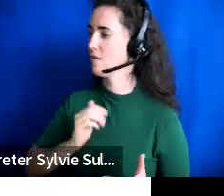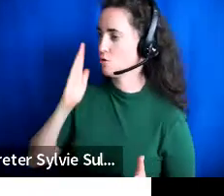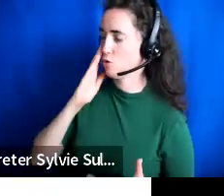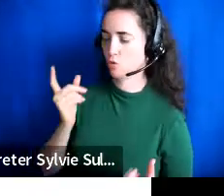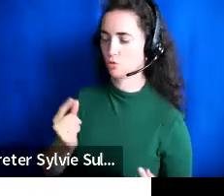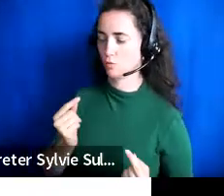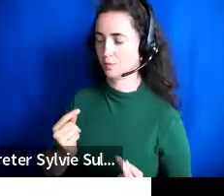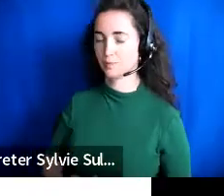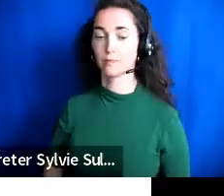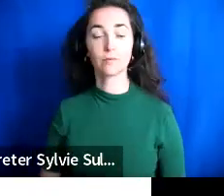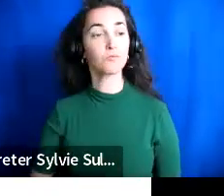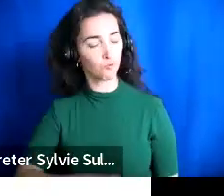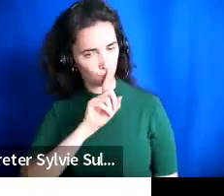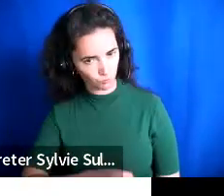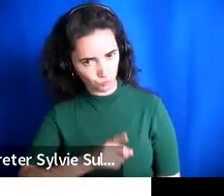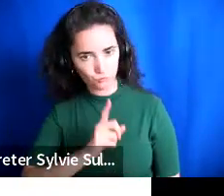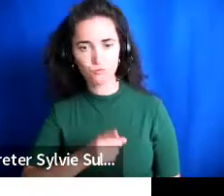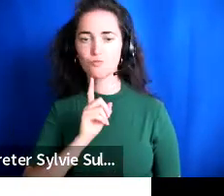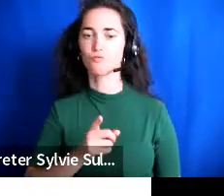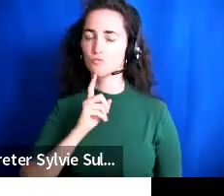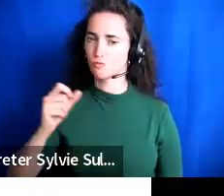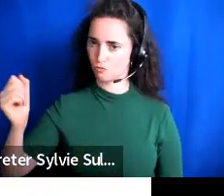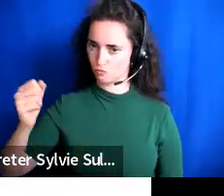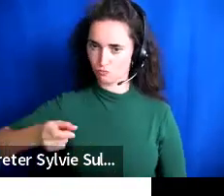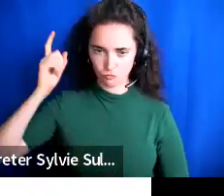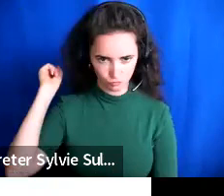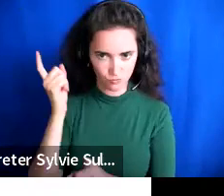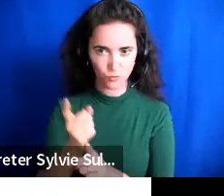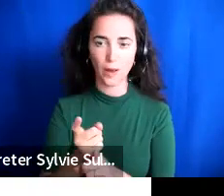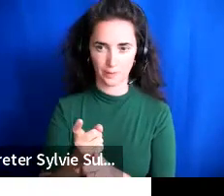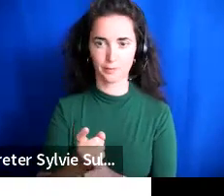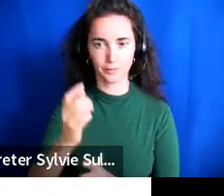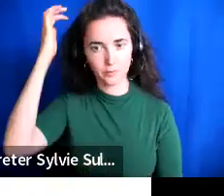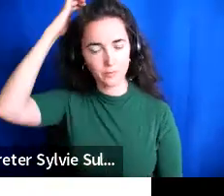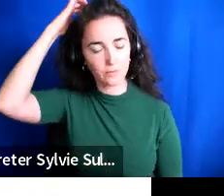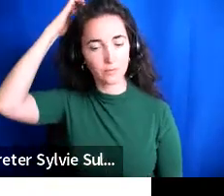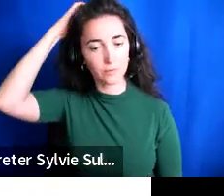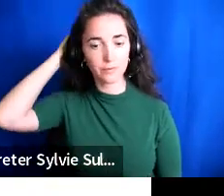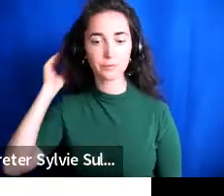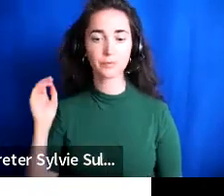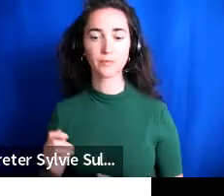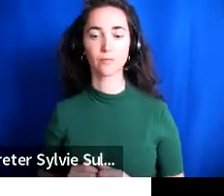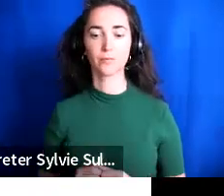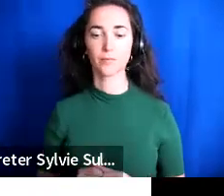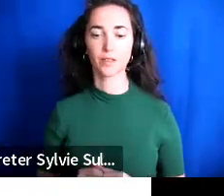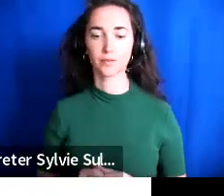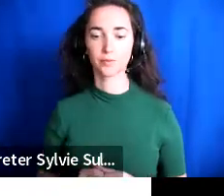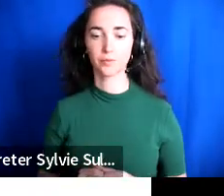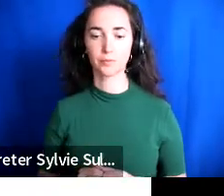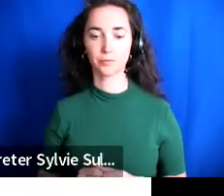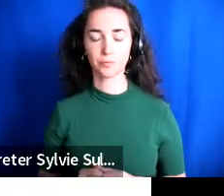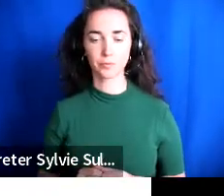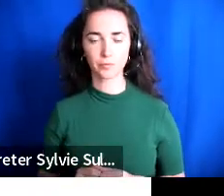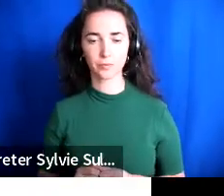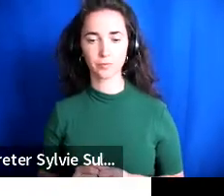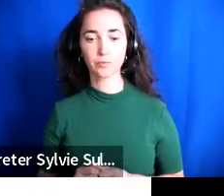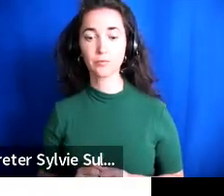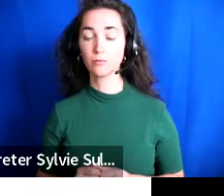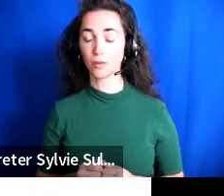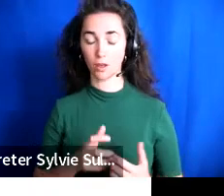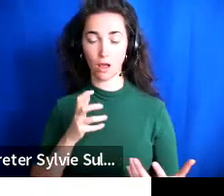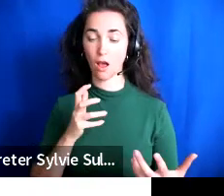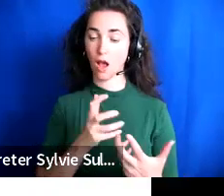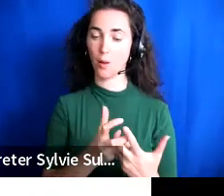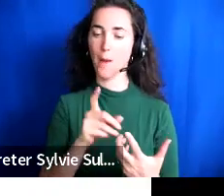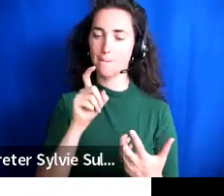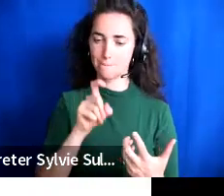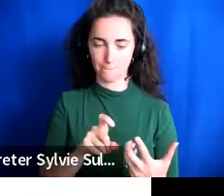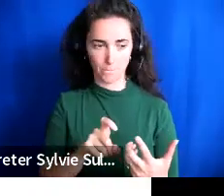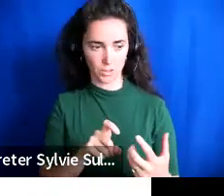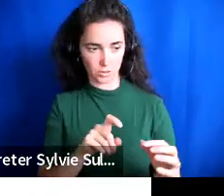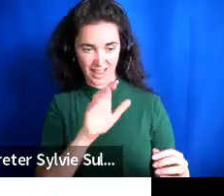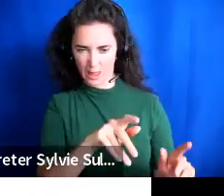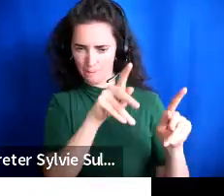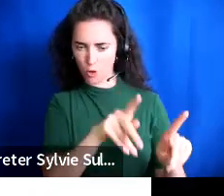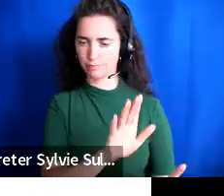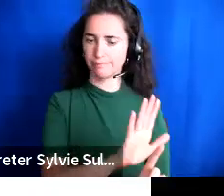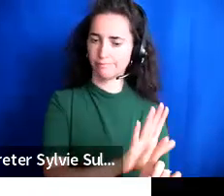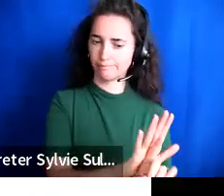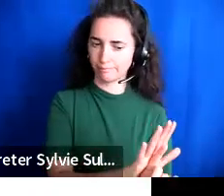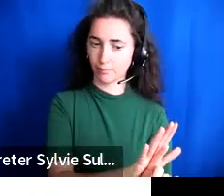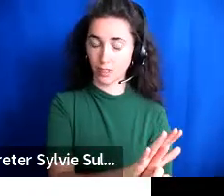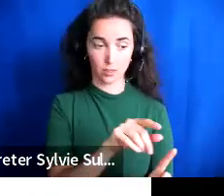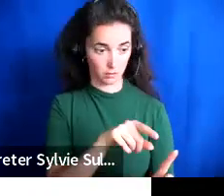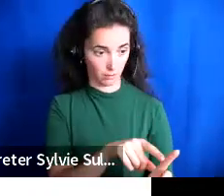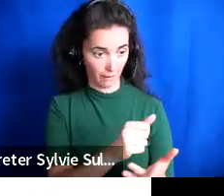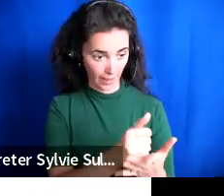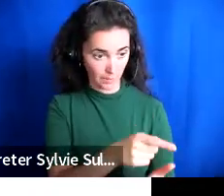Yes, I mean you have hit the nail. on the head you know are all amazed in the visualized like worst phone person is not the same for someone else.